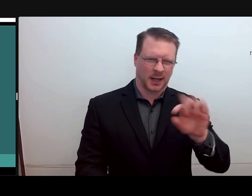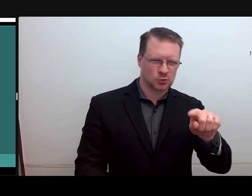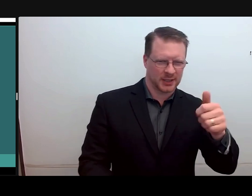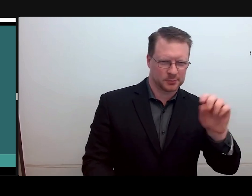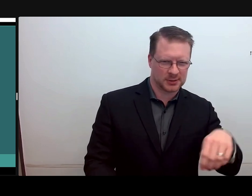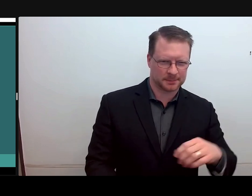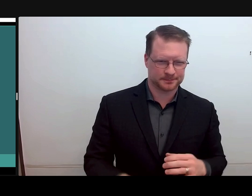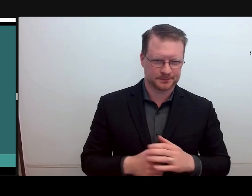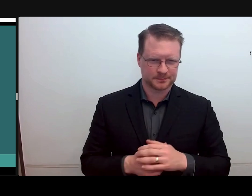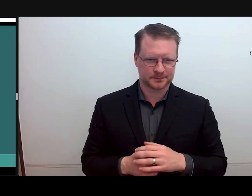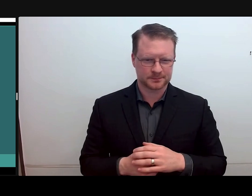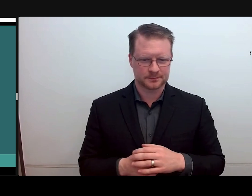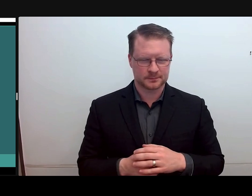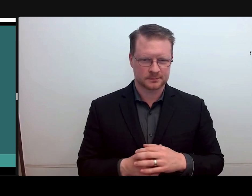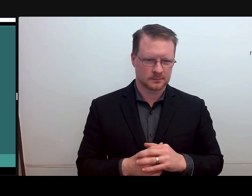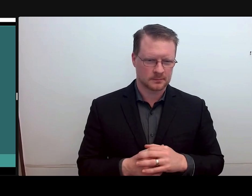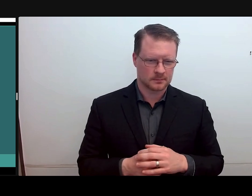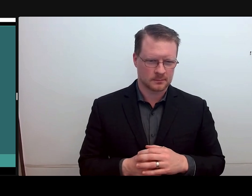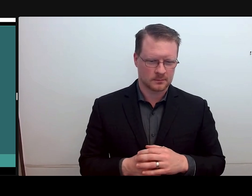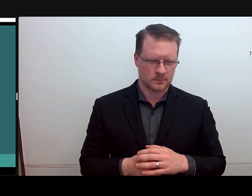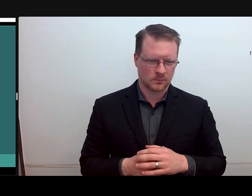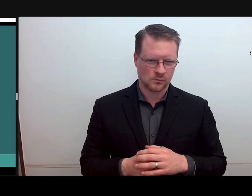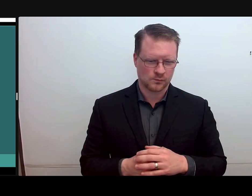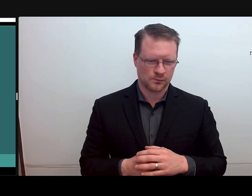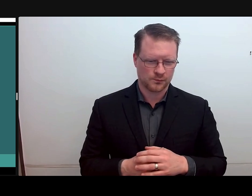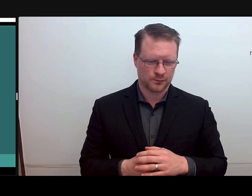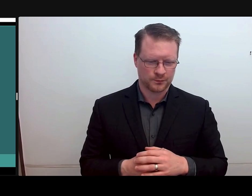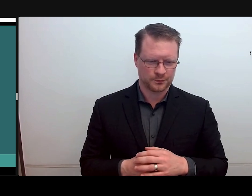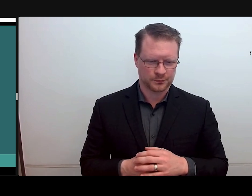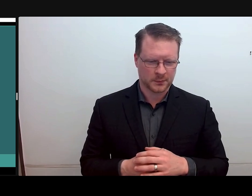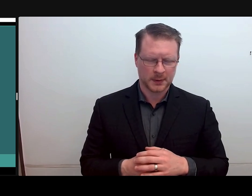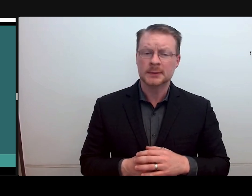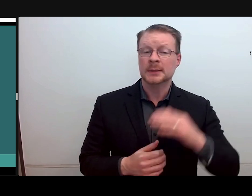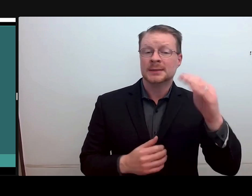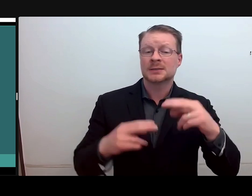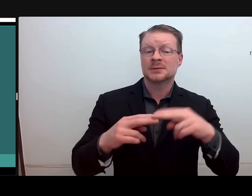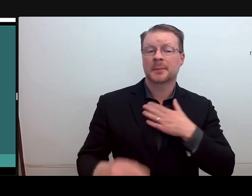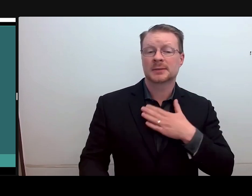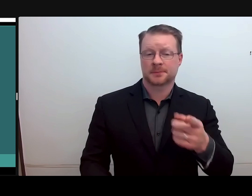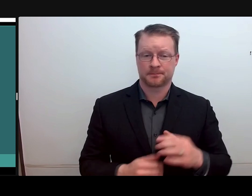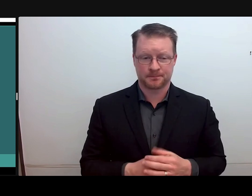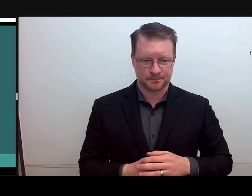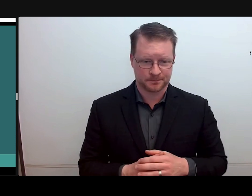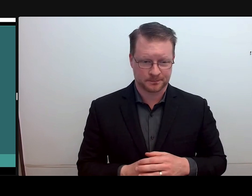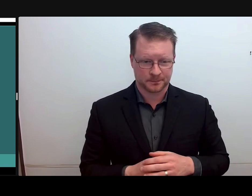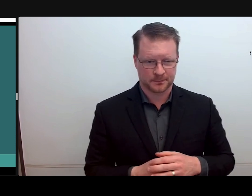identify as having a disability, and in the group of students, over 9% identify as having a disability. Next slide, please.